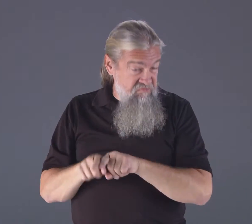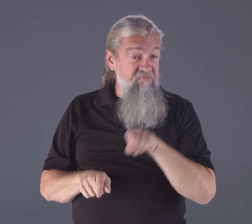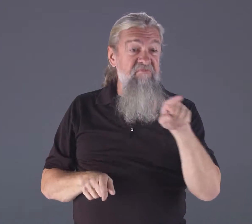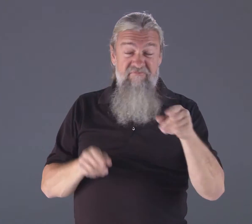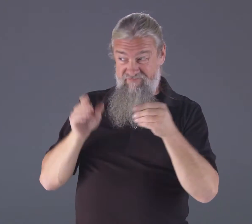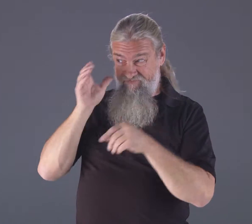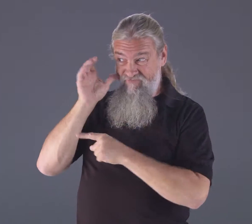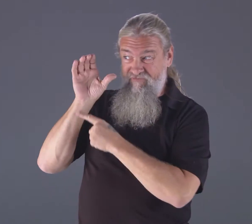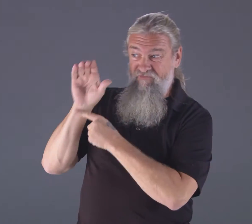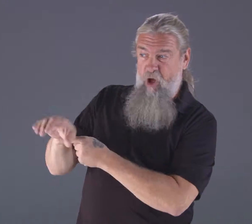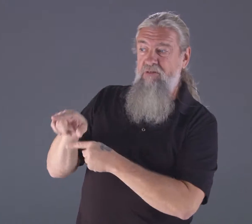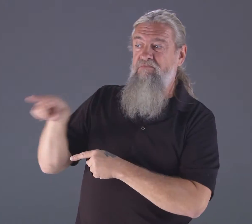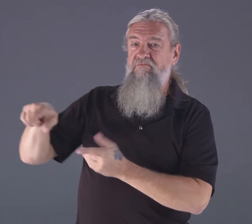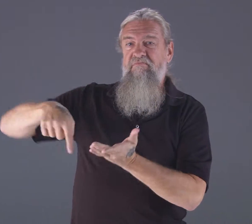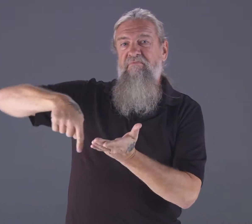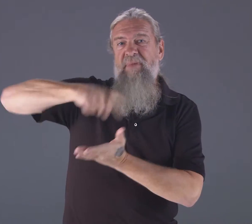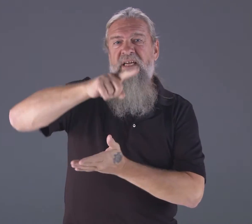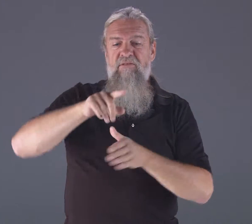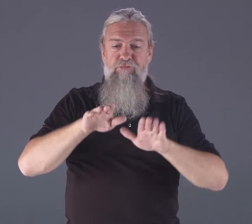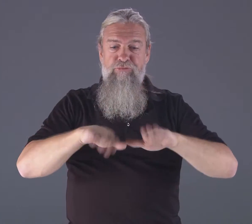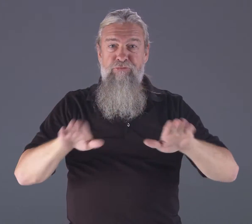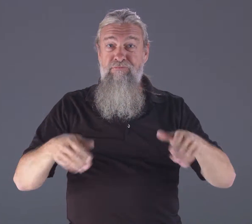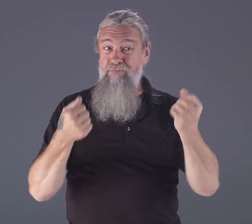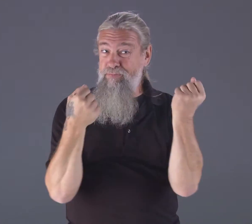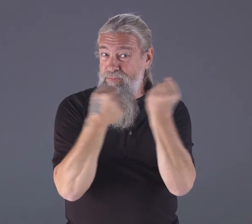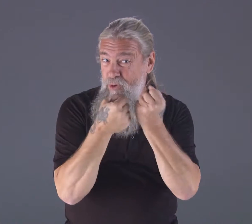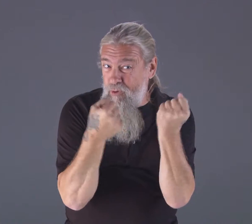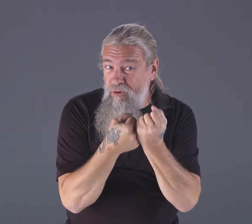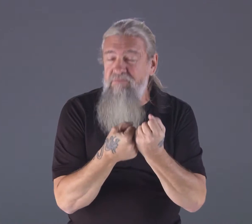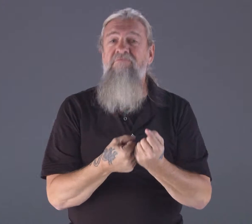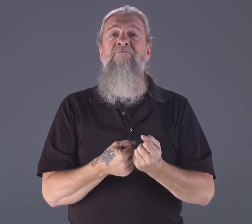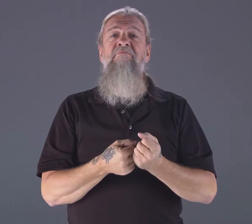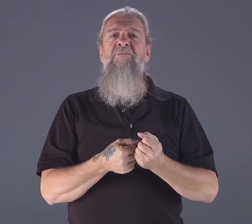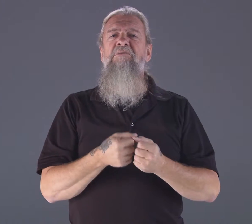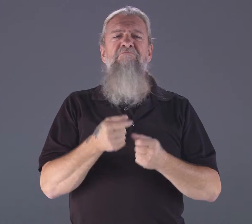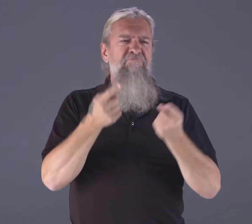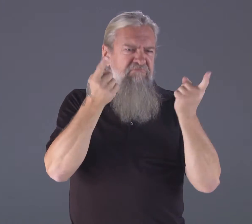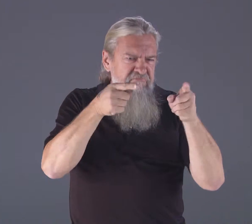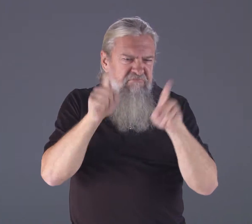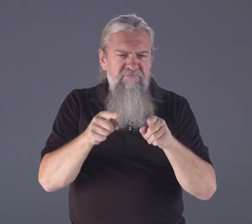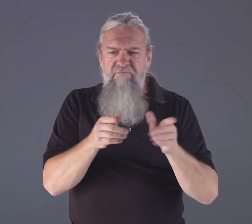A protection order may also : keep the abuser from entering your home ;